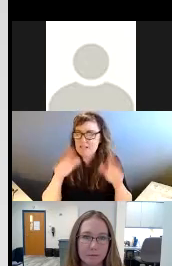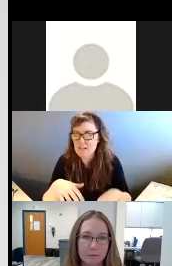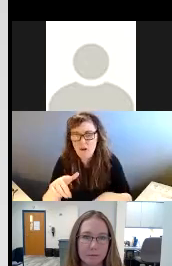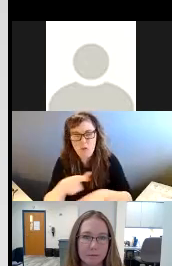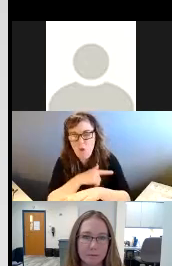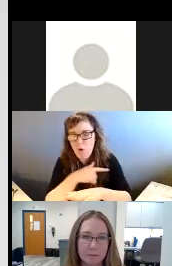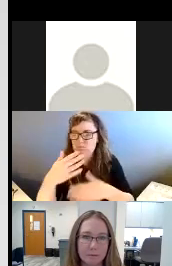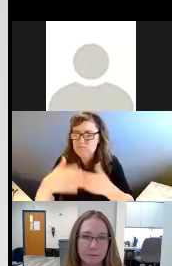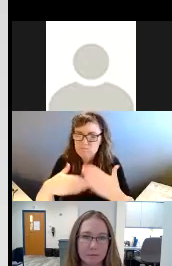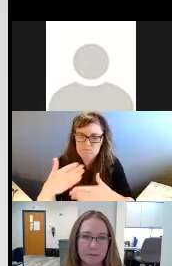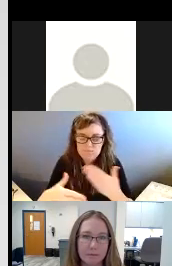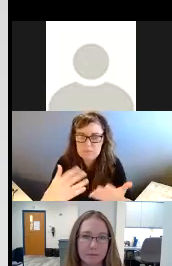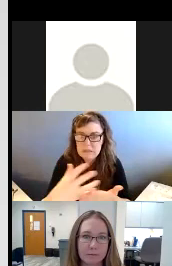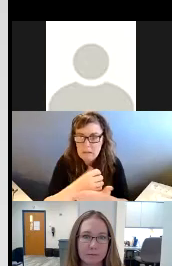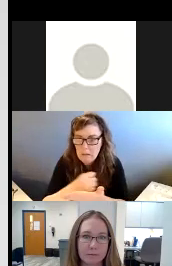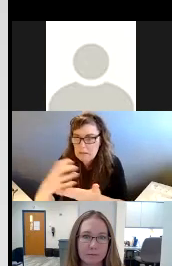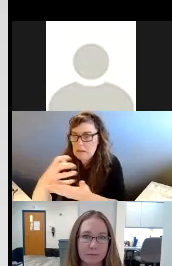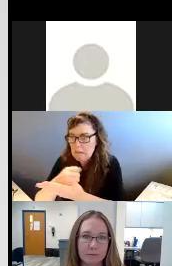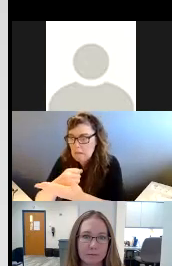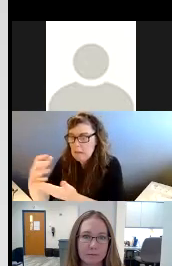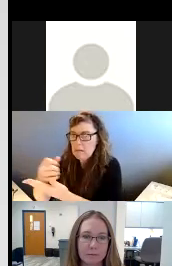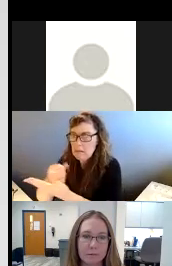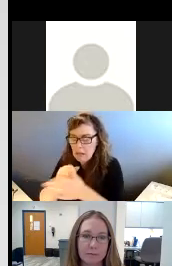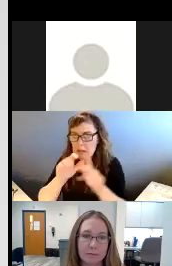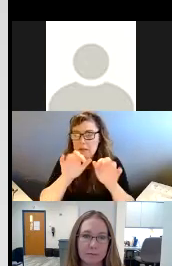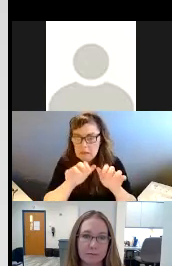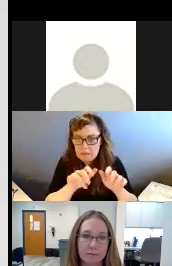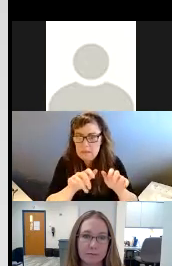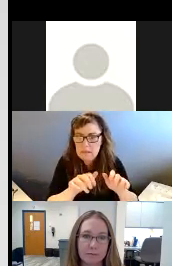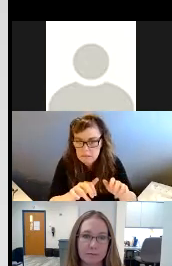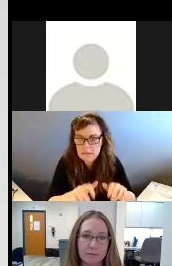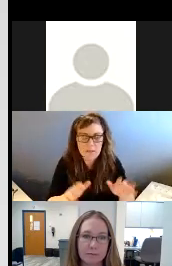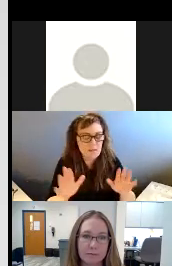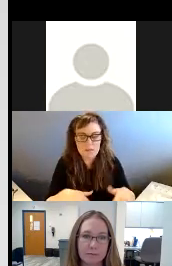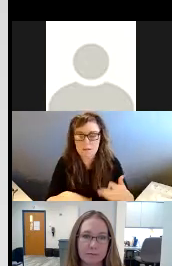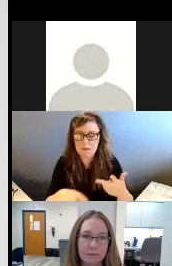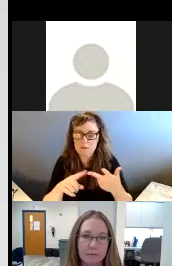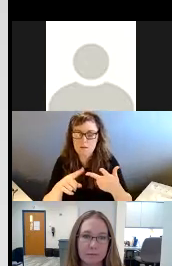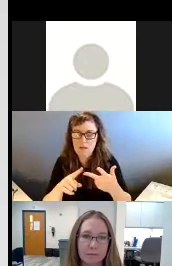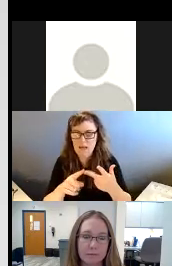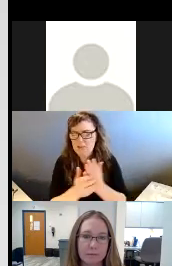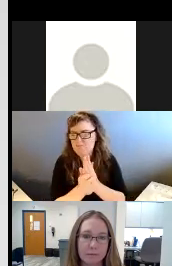MAKING SURE WE HAD AN APPROPRIATE DISCHARGE PLAN. INCREASE THAT EFFICIENCY WITH THE DISCHARGE